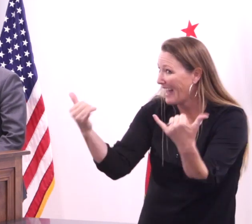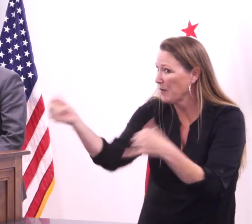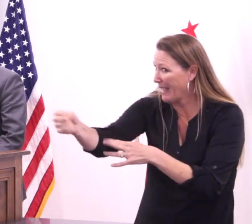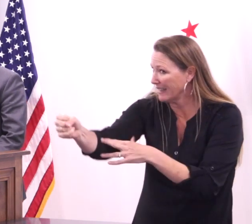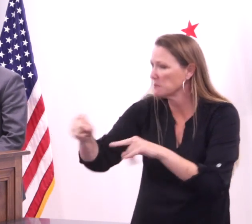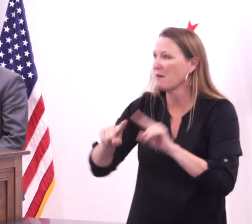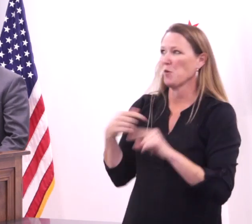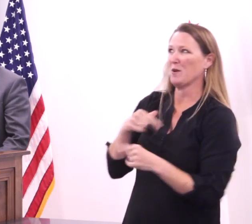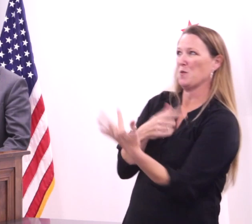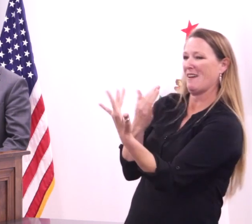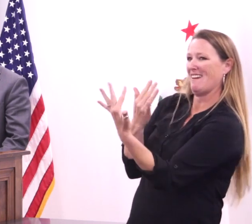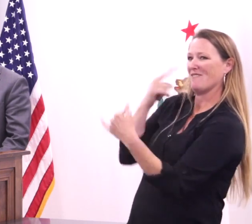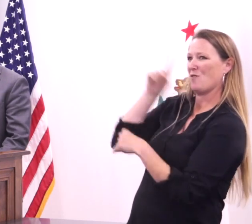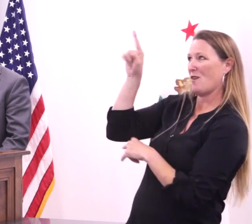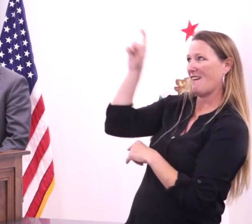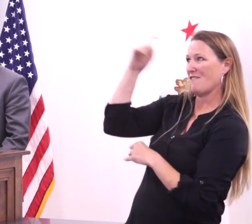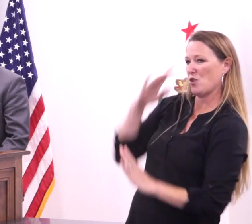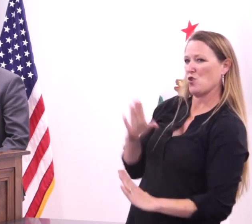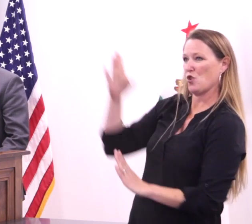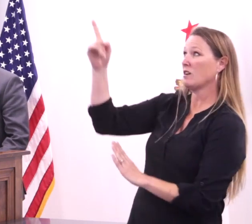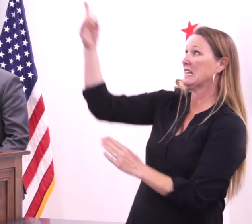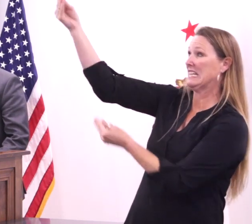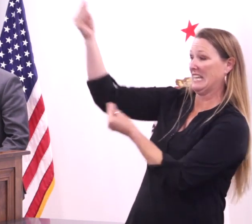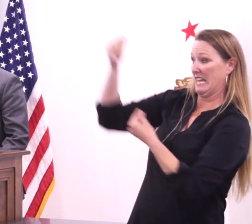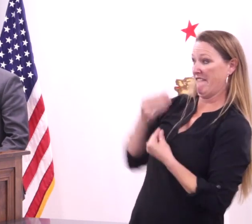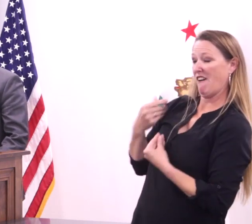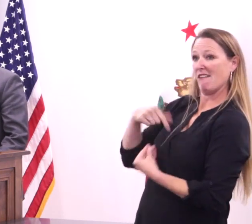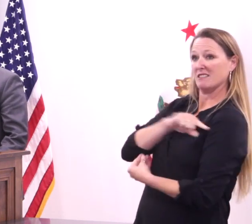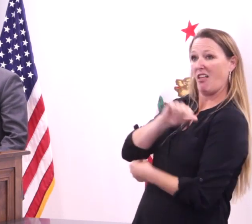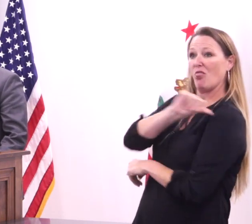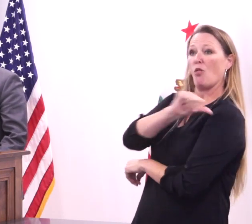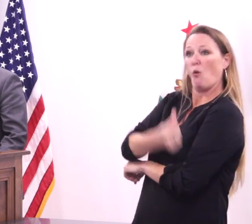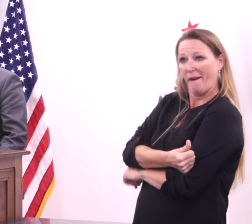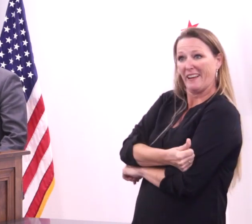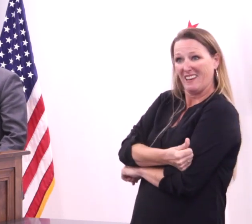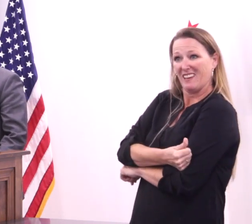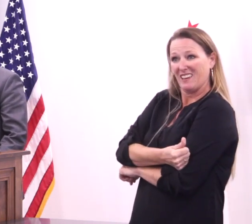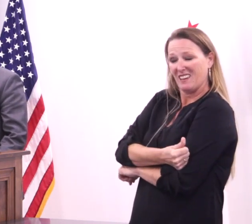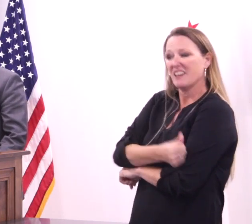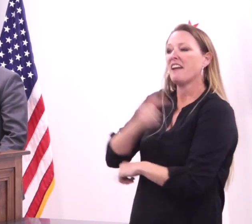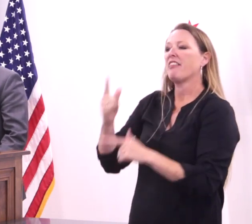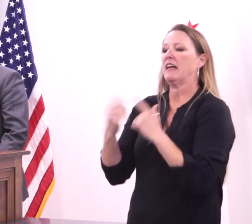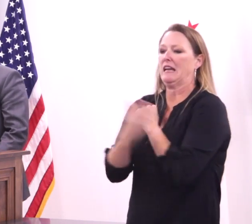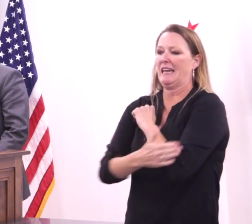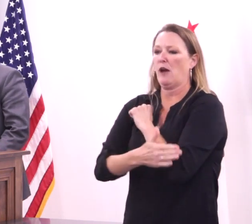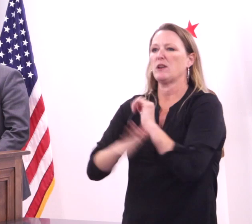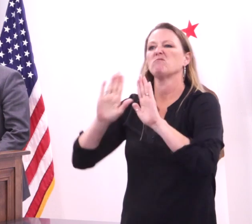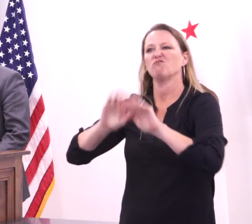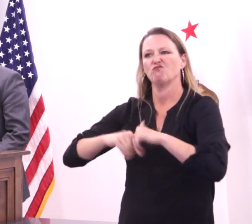his order and transitions authority back to the county so we can begin Phase 1.